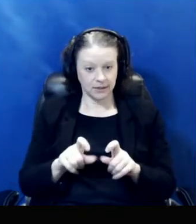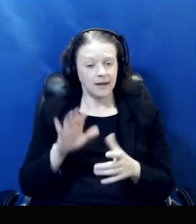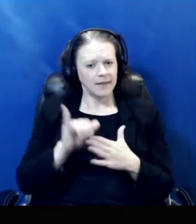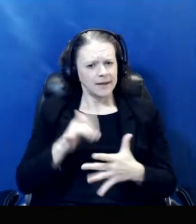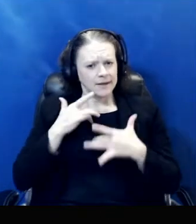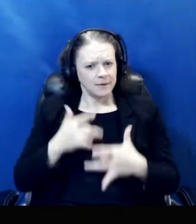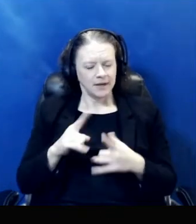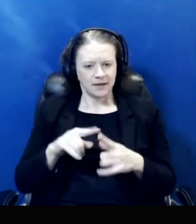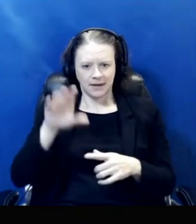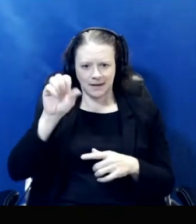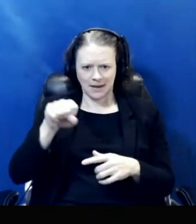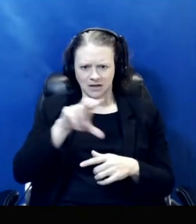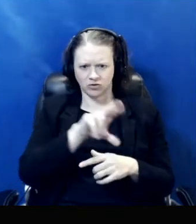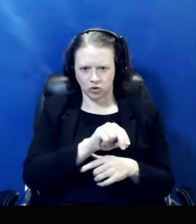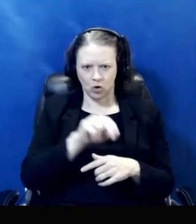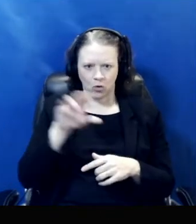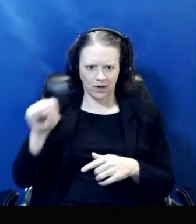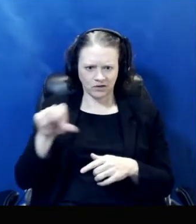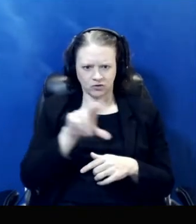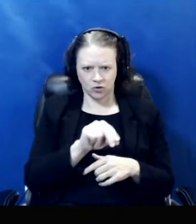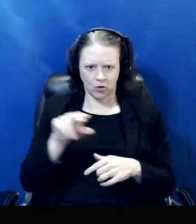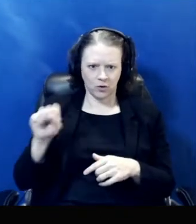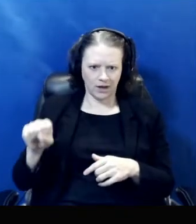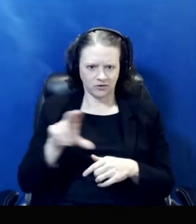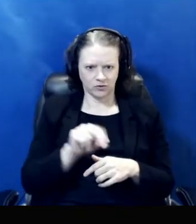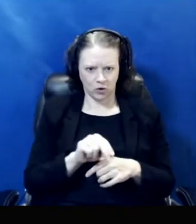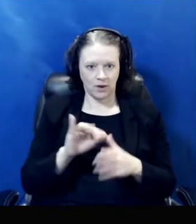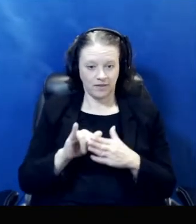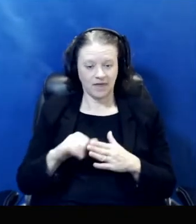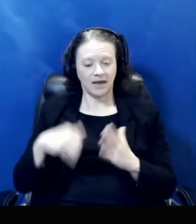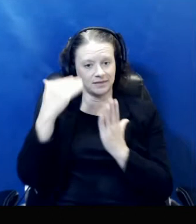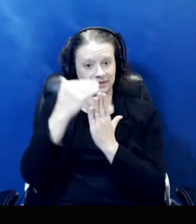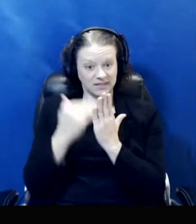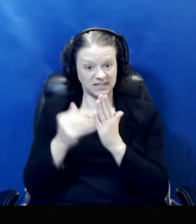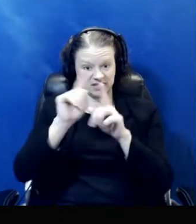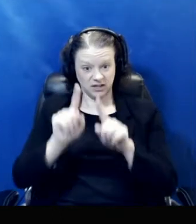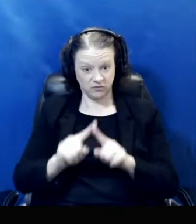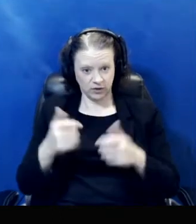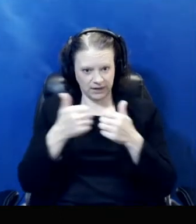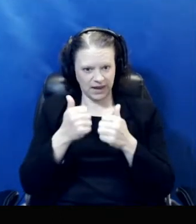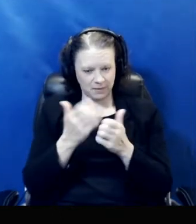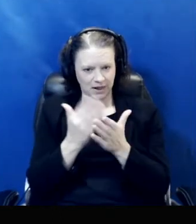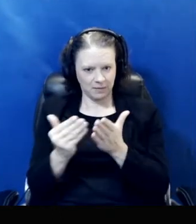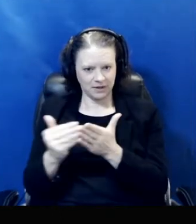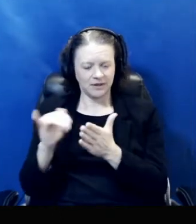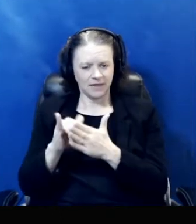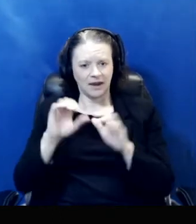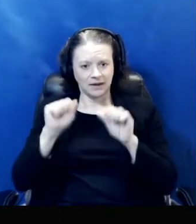prompted guide that lists various game elements that can be impacted by each XAG. For example,